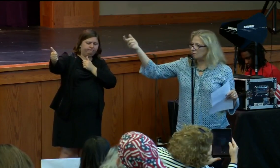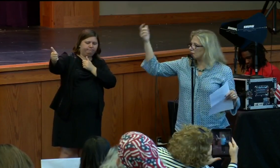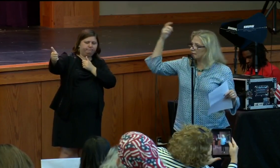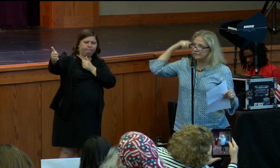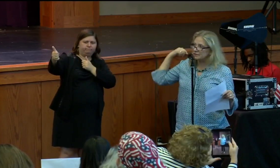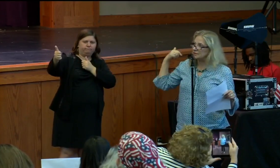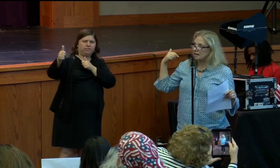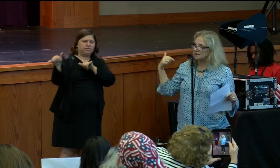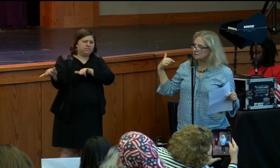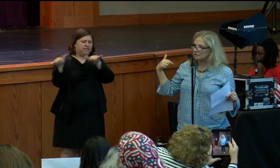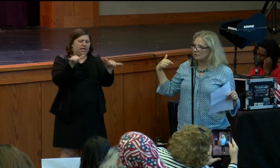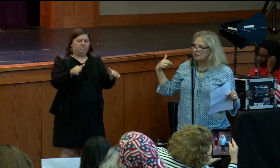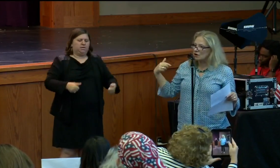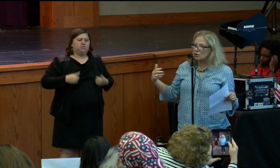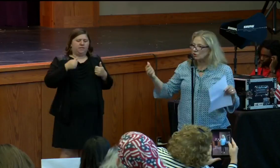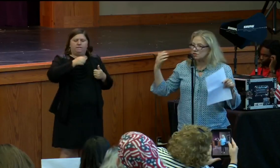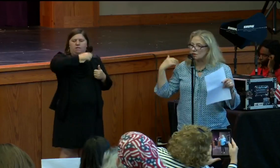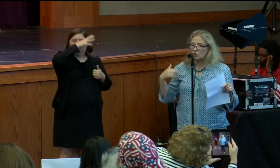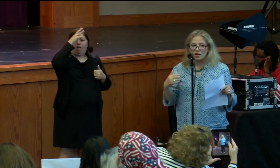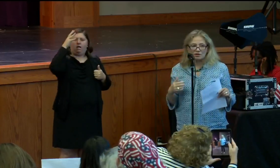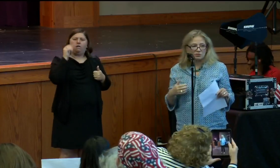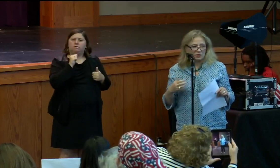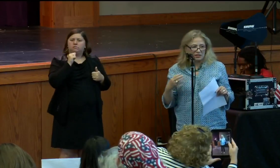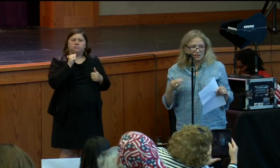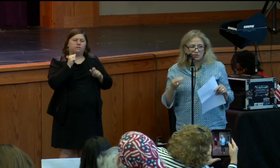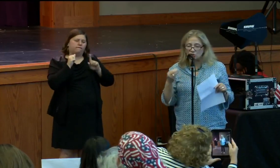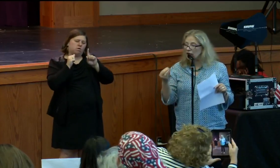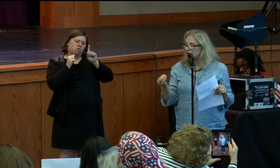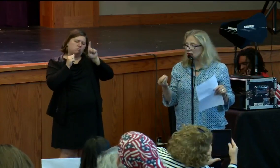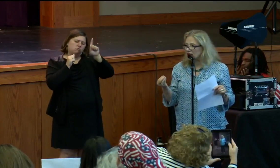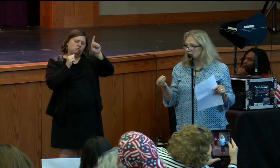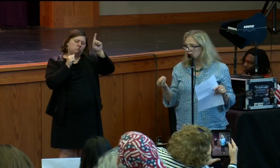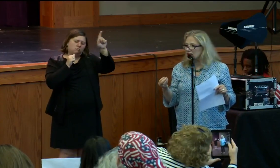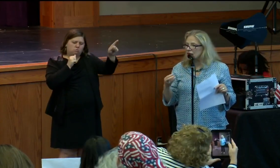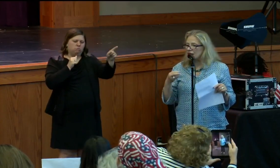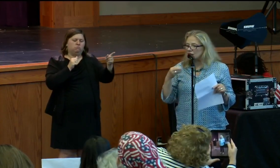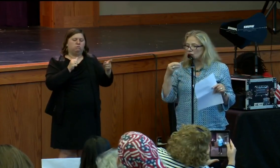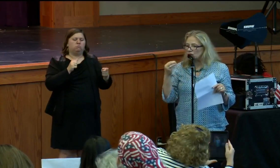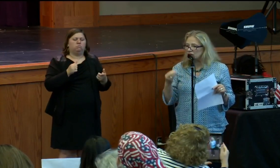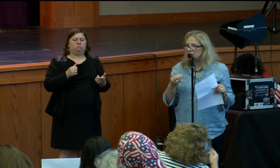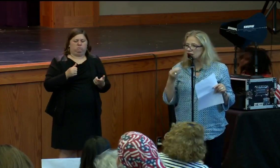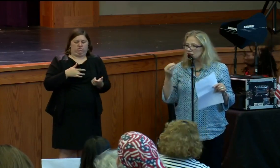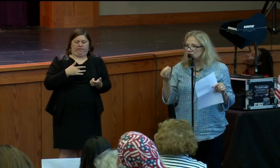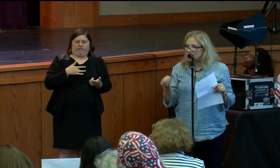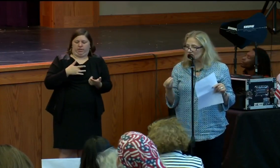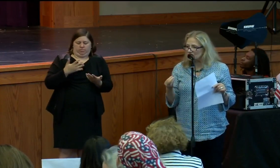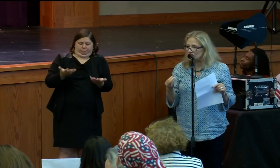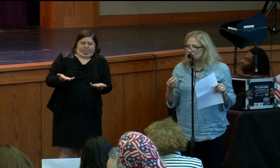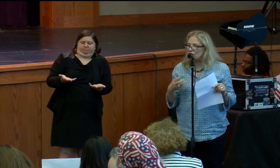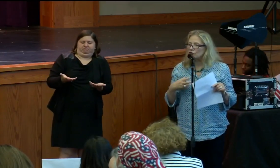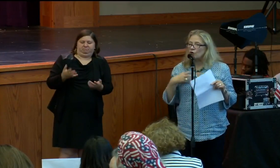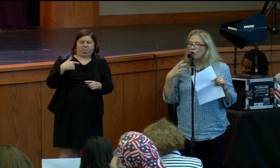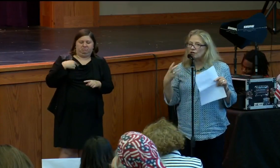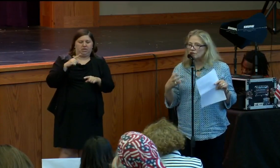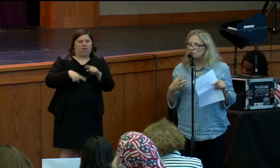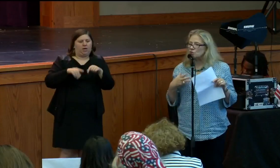IF THEY LIVED IN ALASKA. OR SOMEWHERE ELSE. WE NEED TO RECOGNIZE THAT WE NEED STATEHOOD FOR ALL OF US WHO